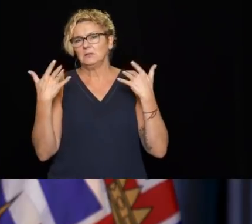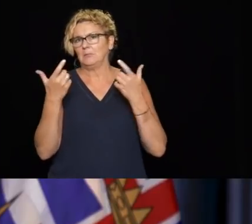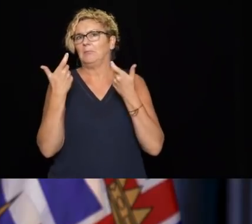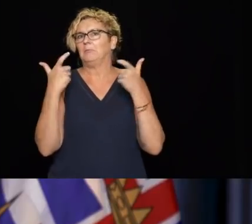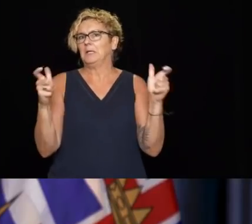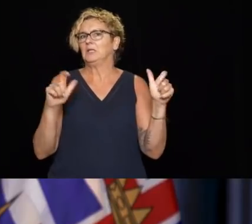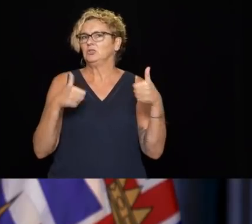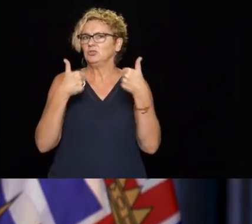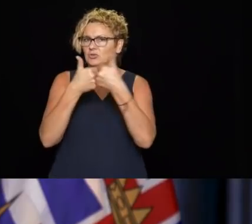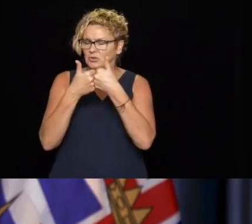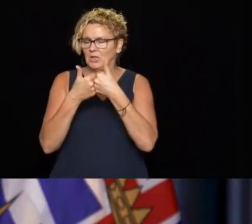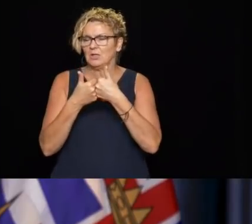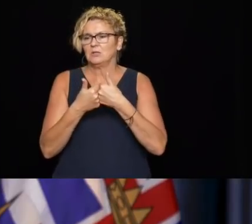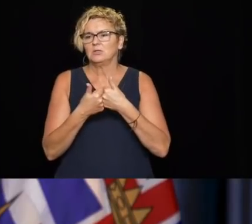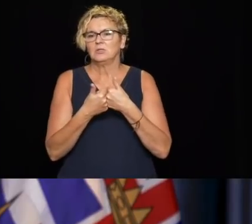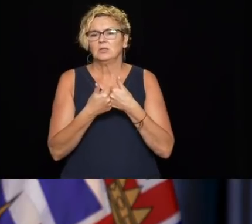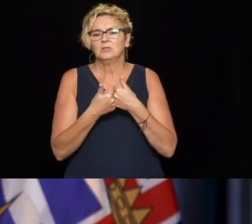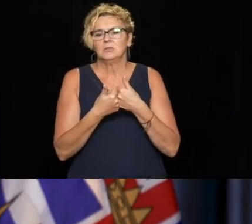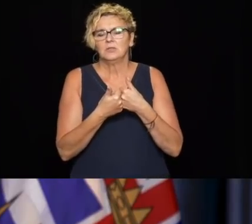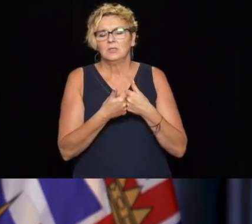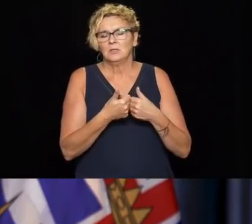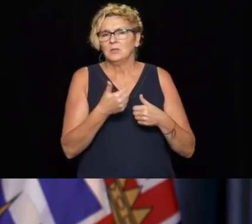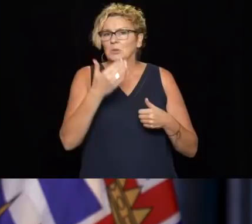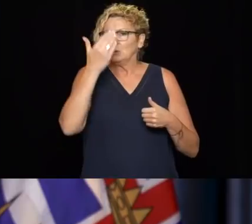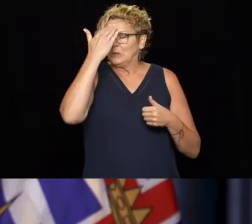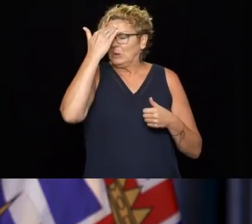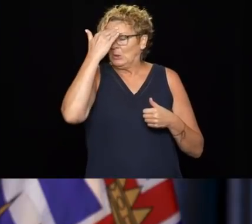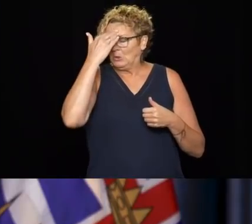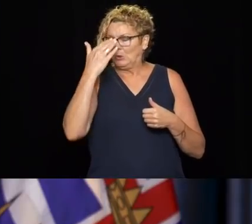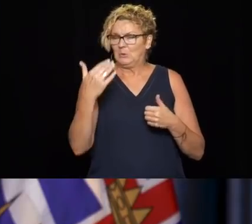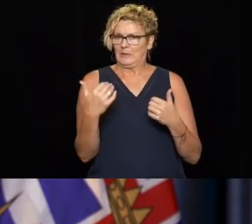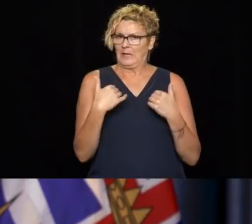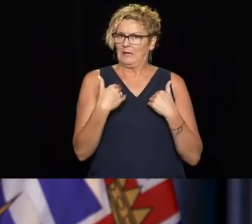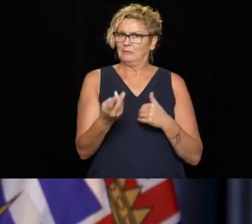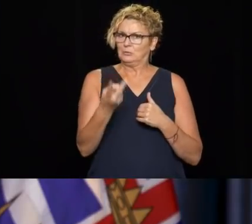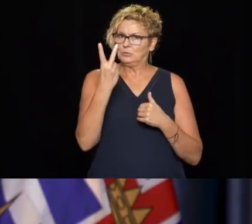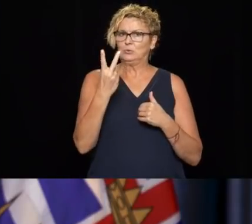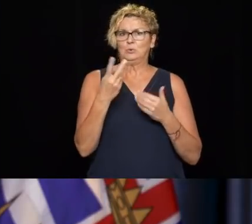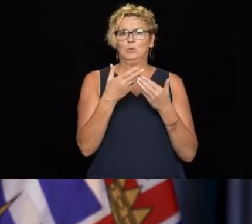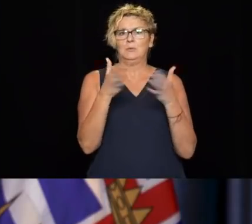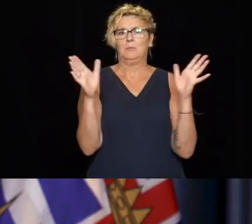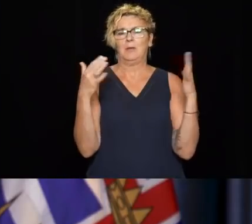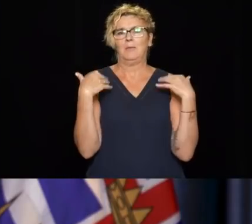they are officer profound challenges with the COVID-19 Pandemic of this public emergency